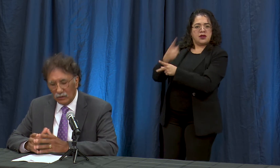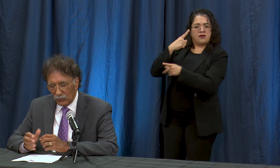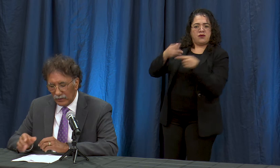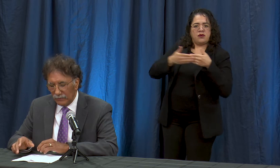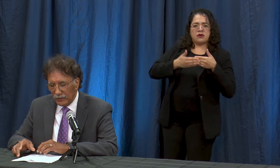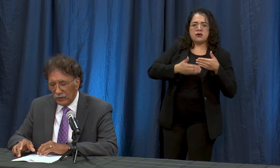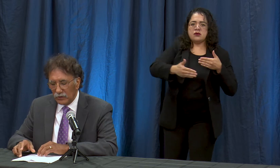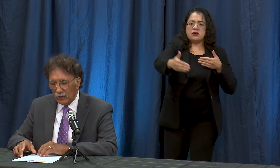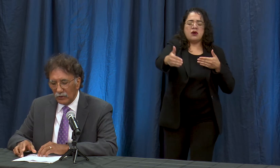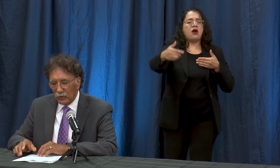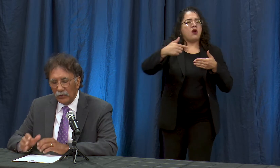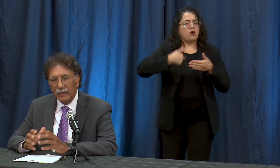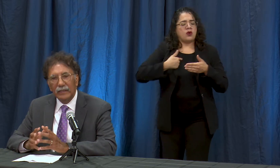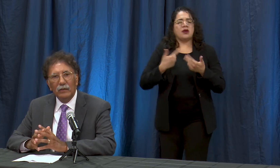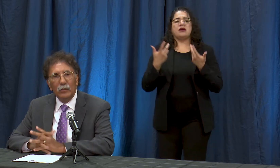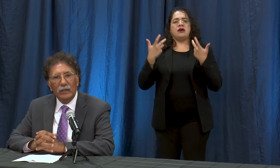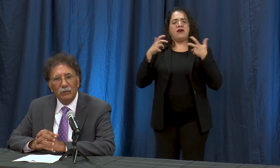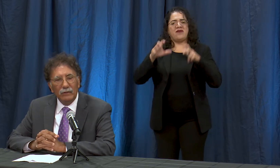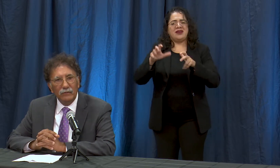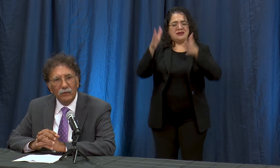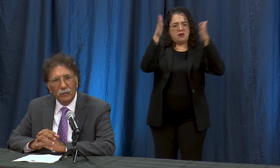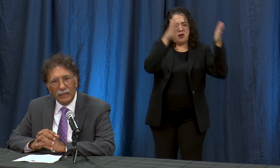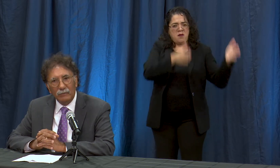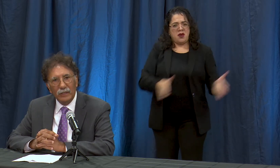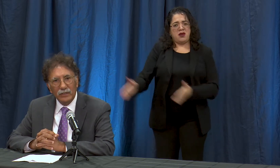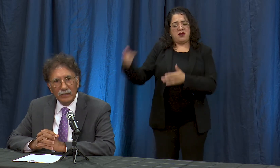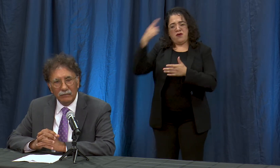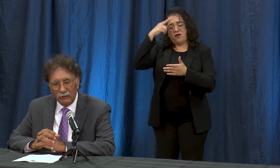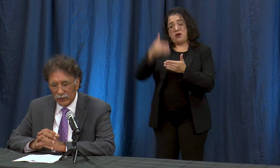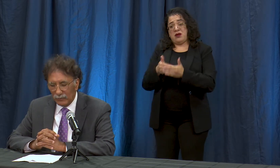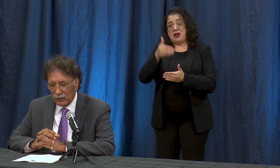run so accordingly we are moving forward with our budget in a very responsible